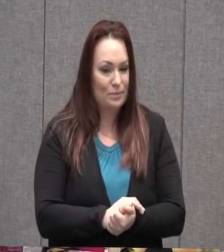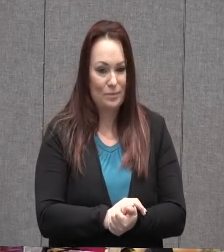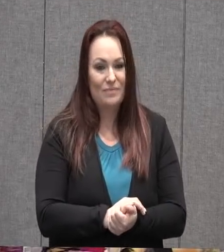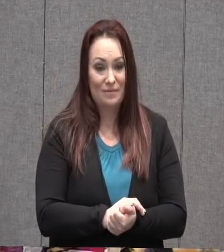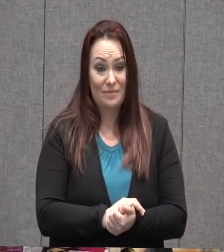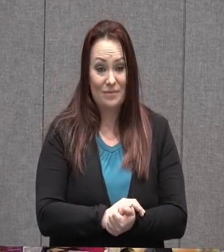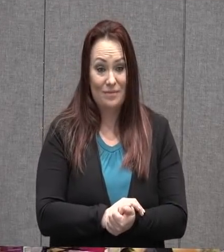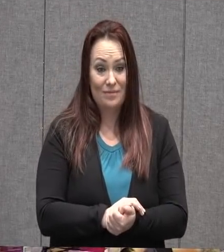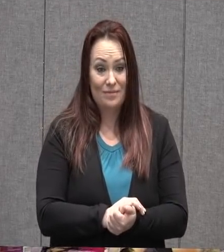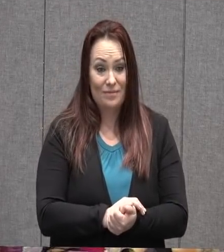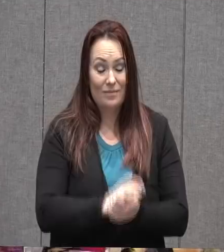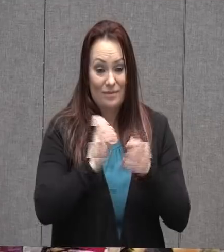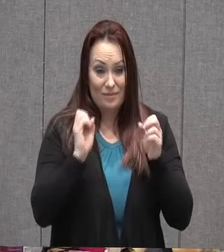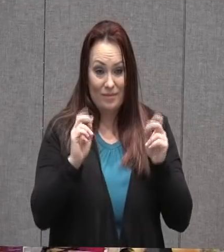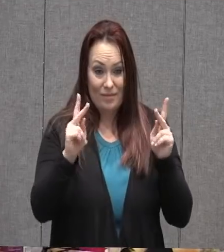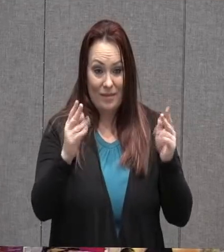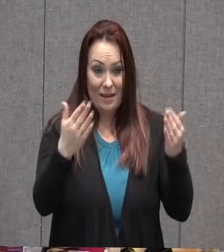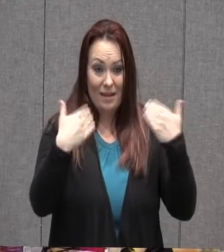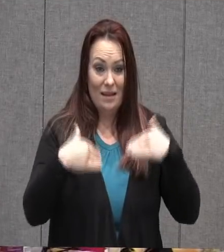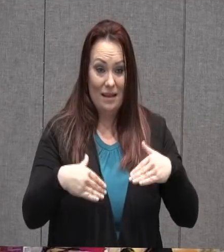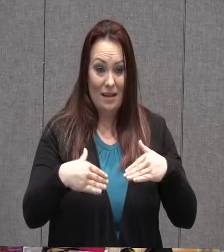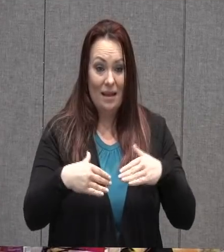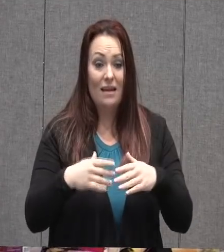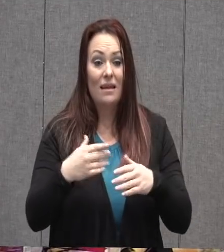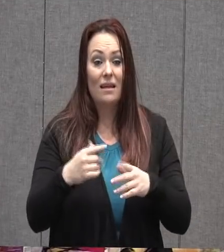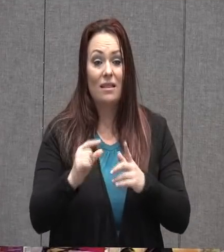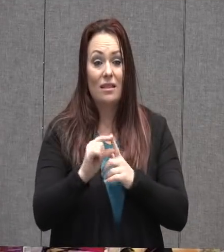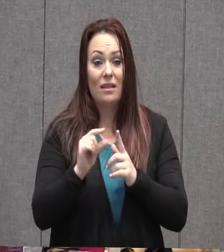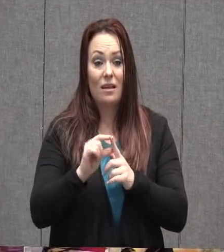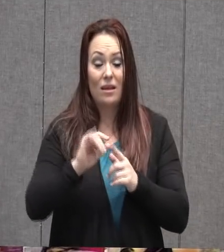Okay, next the word was junk.